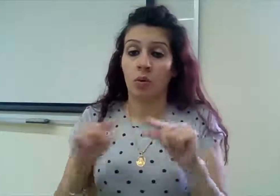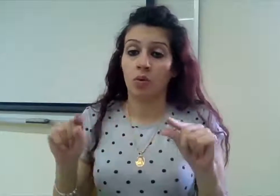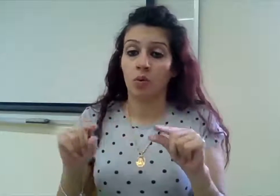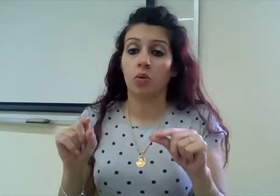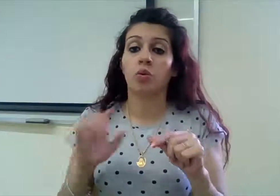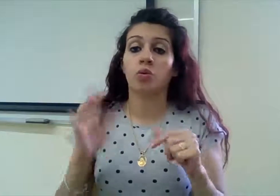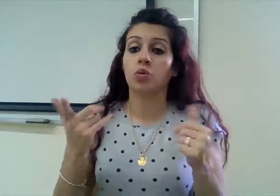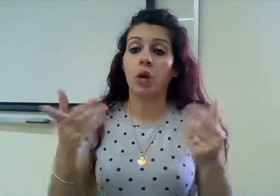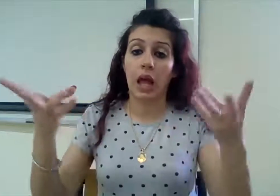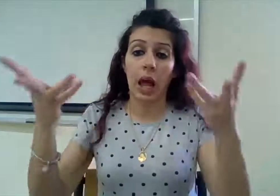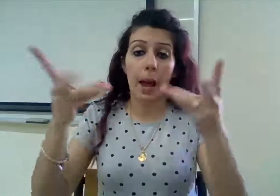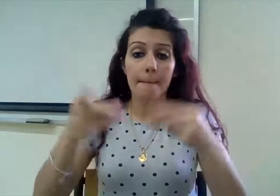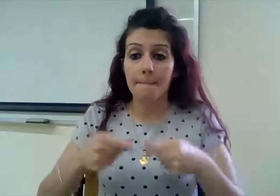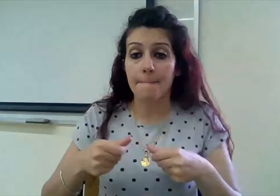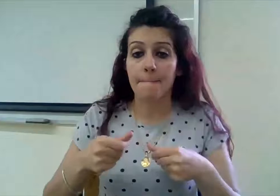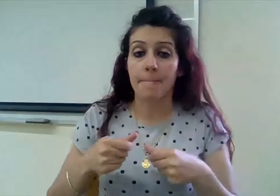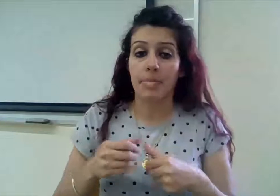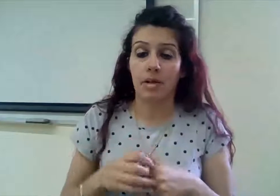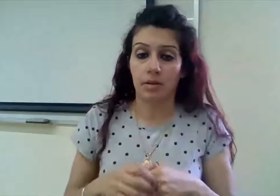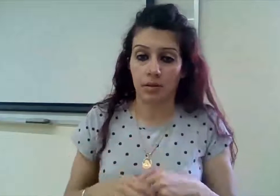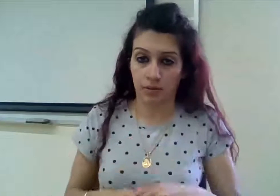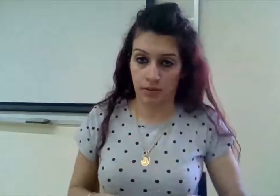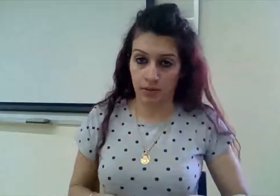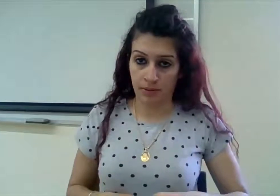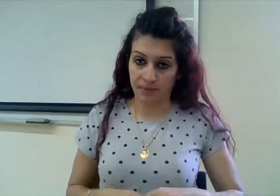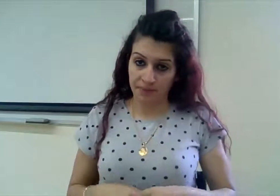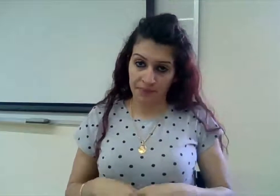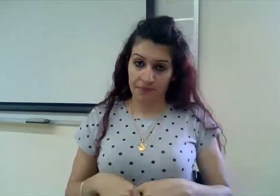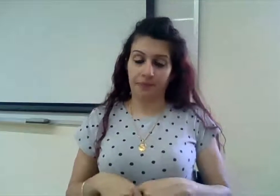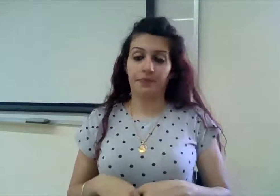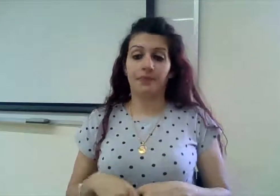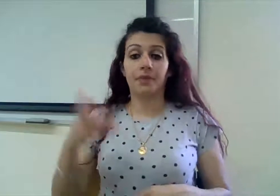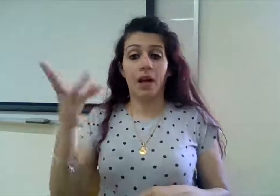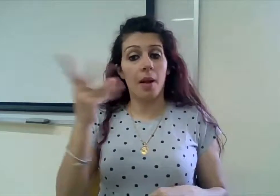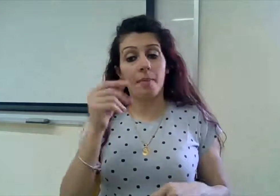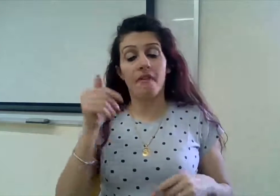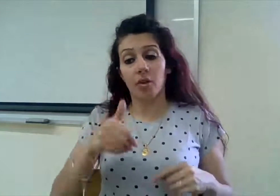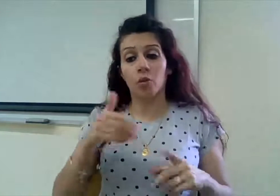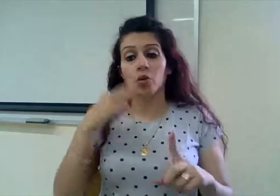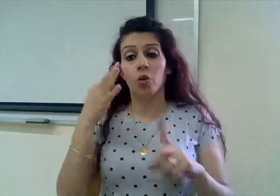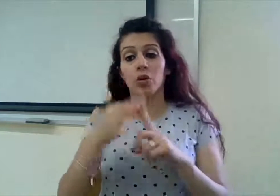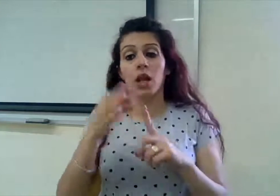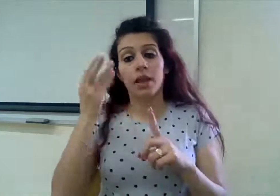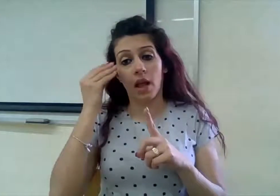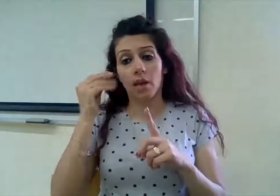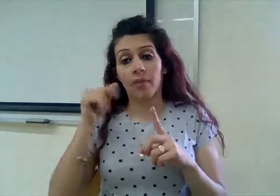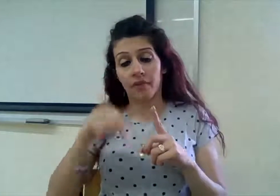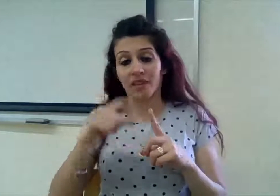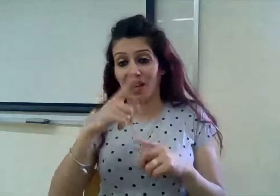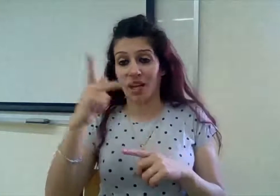disabilities we've worked with some organizations to be able to adapt